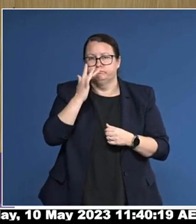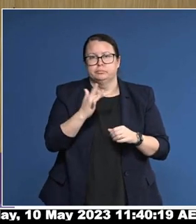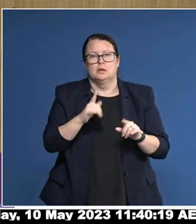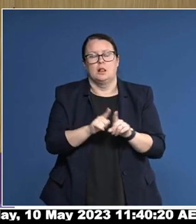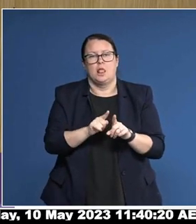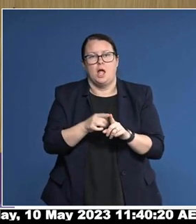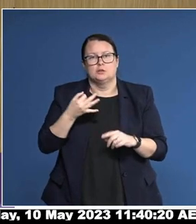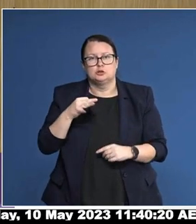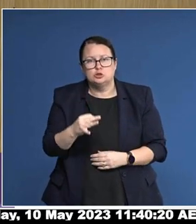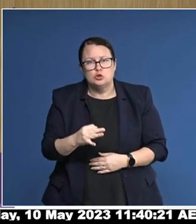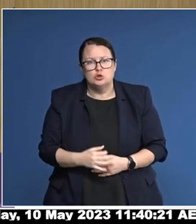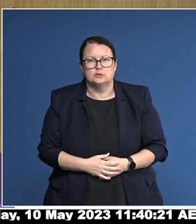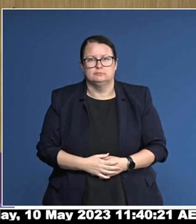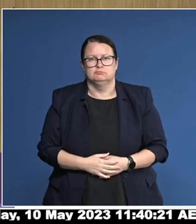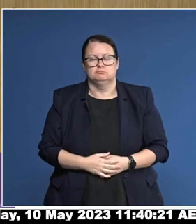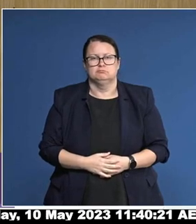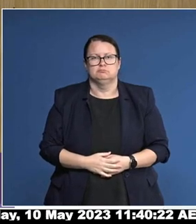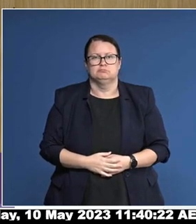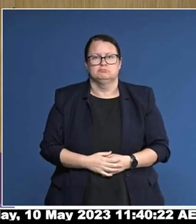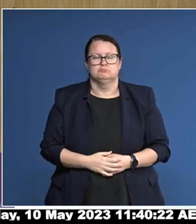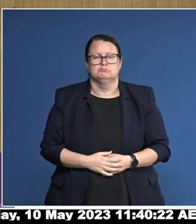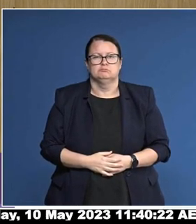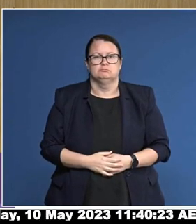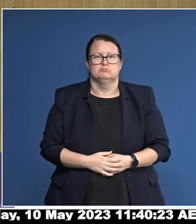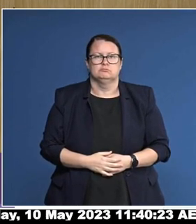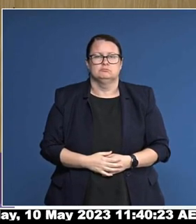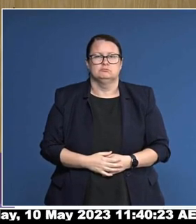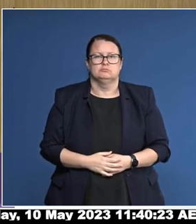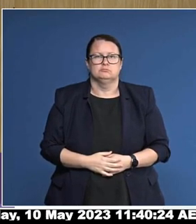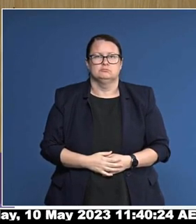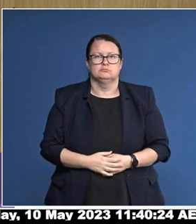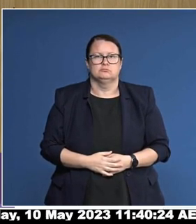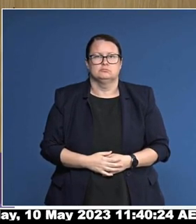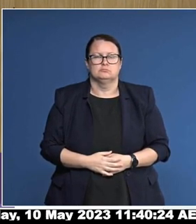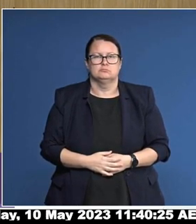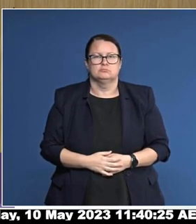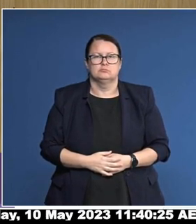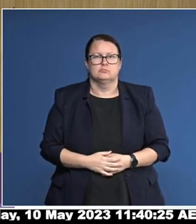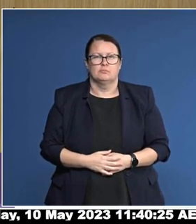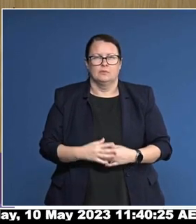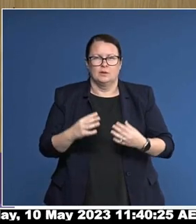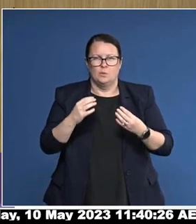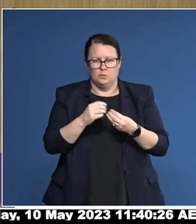And we have heard today that there were no reports made to Child Safety.